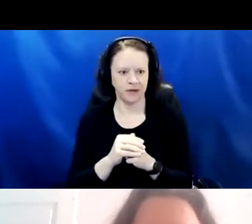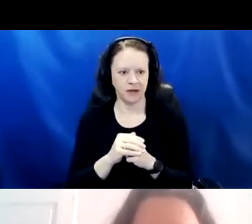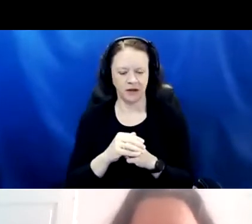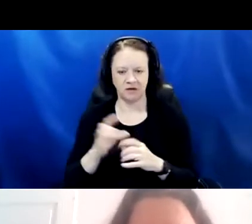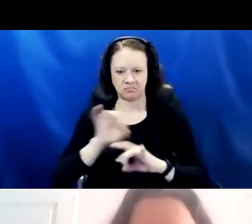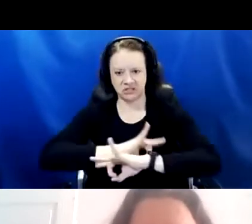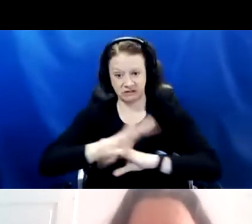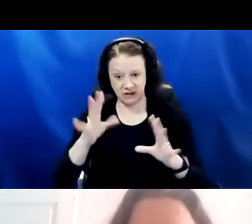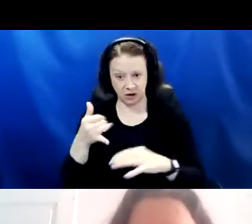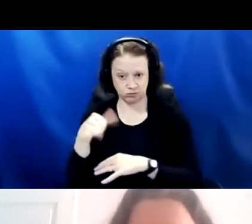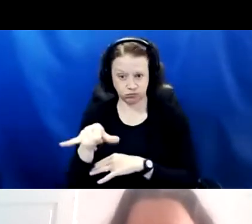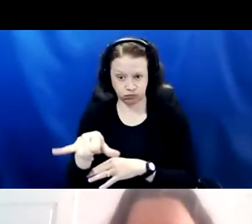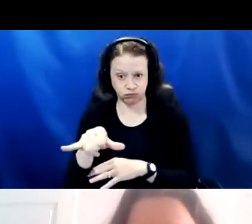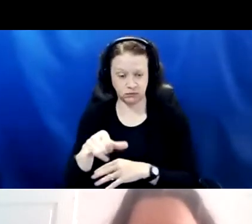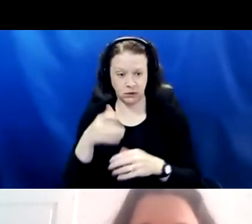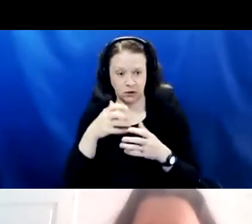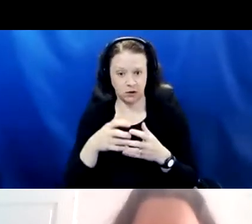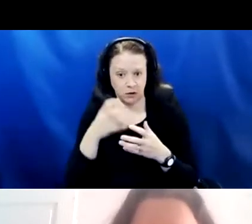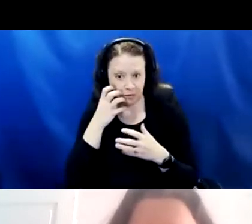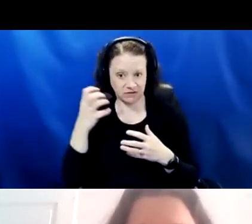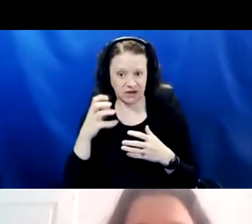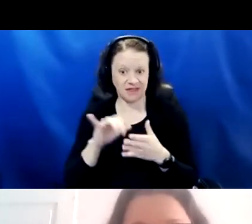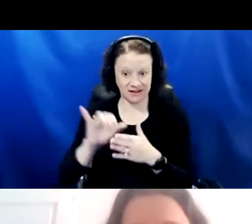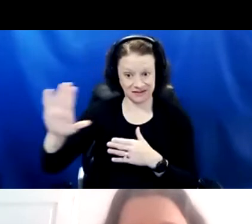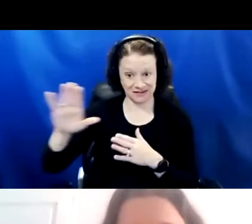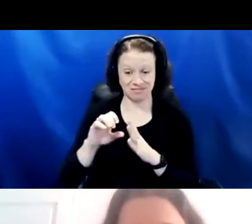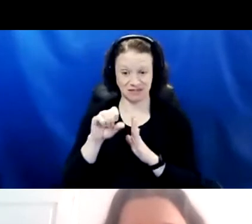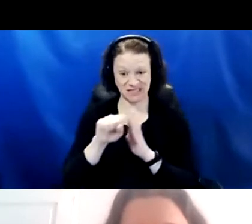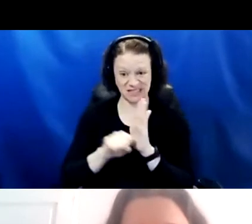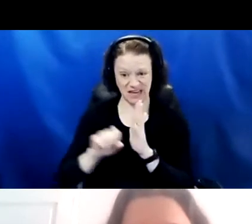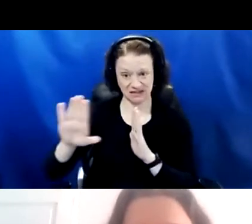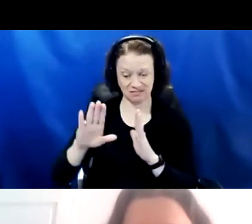that's the state's language, not mine, body mass index